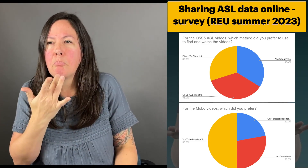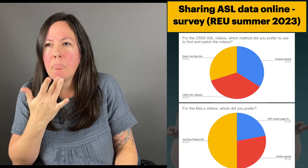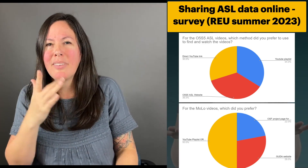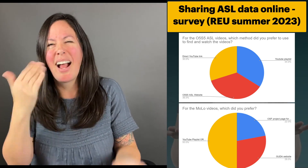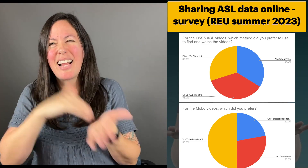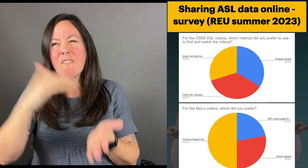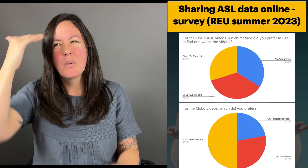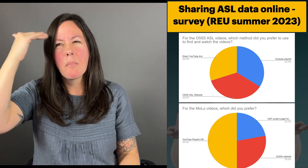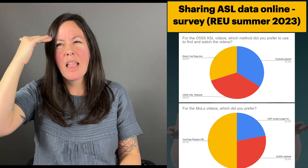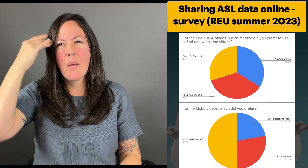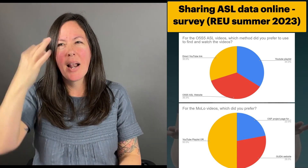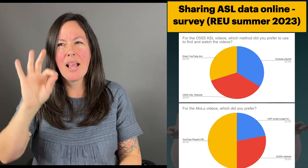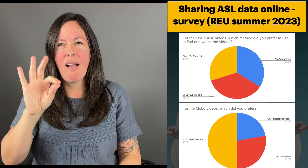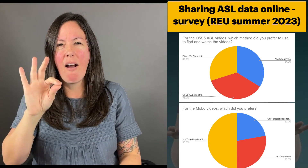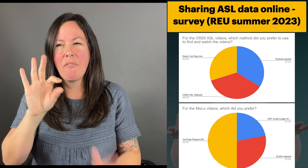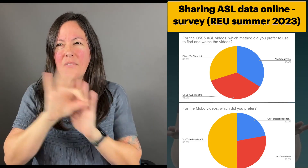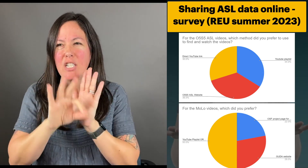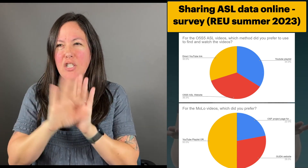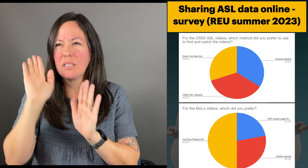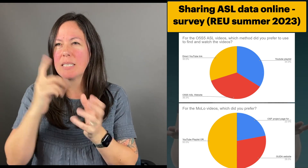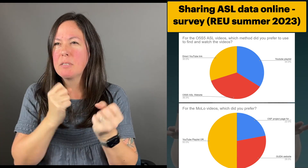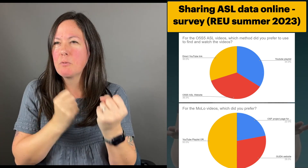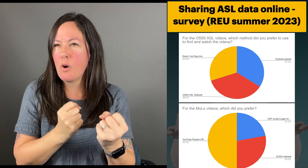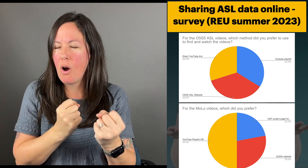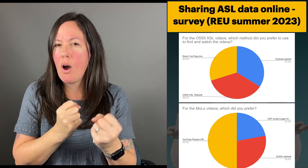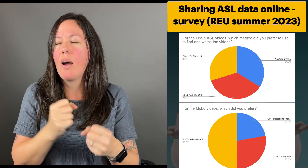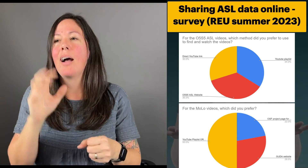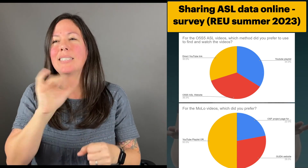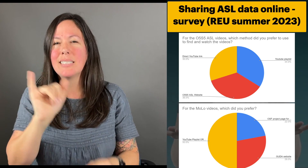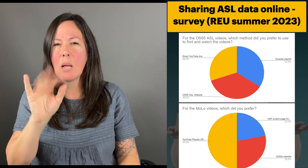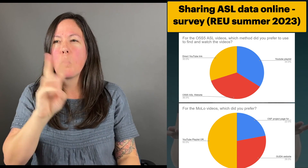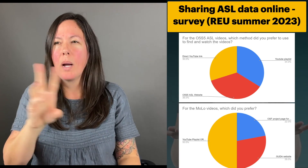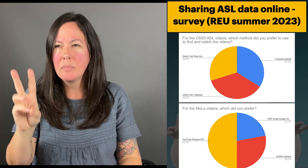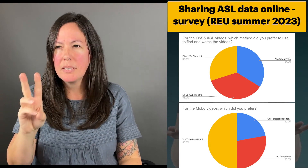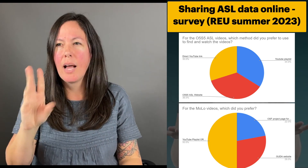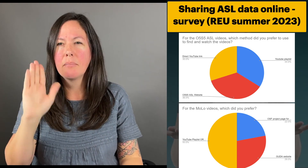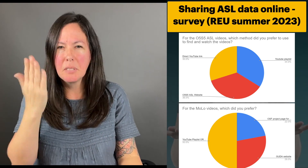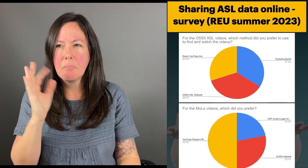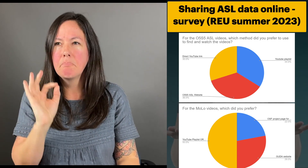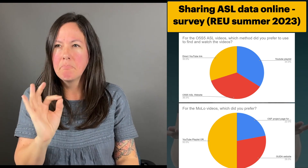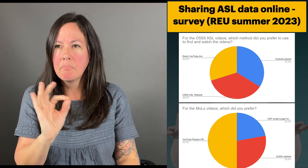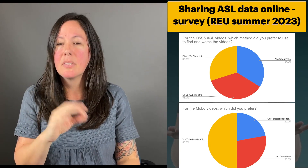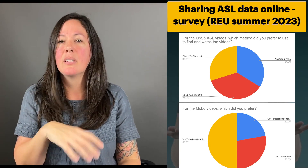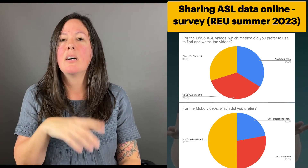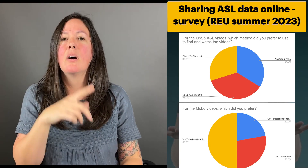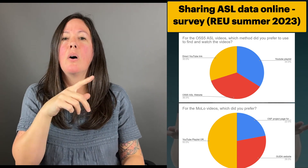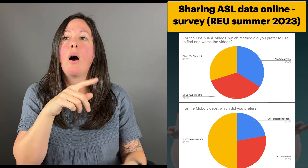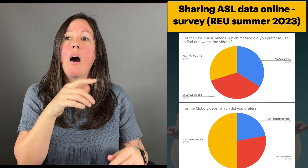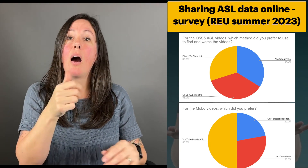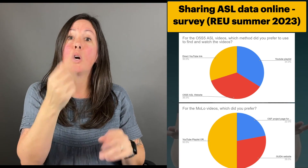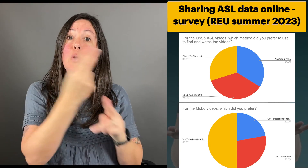playlist so you see that the answers were divided people had different preferences but again they liked